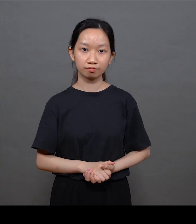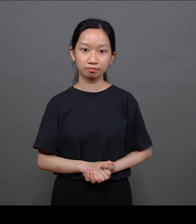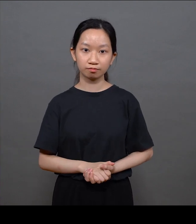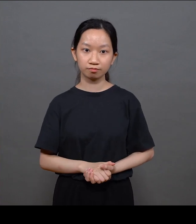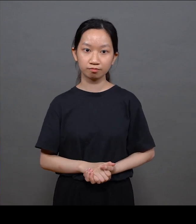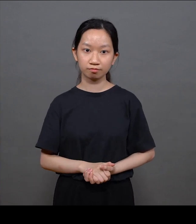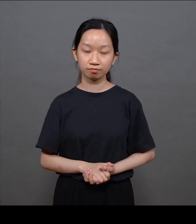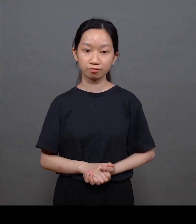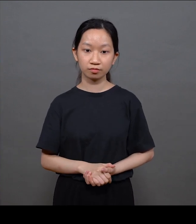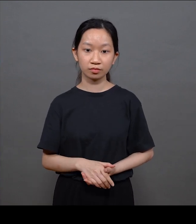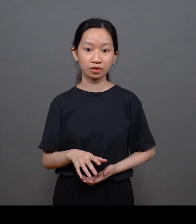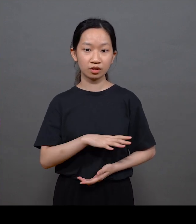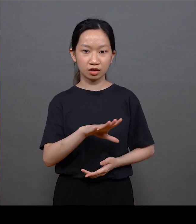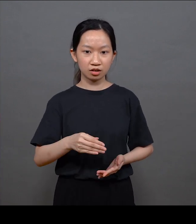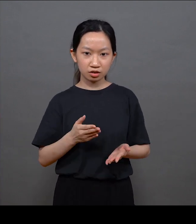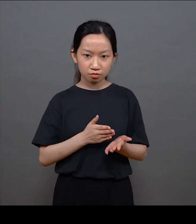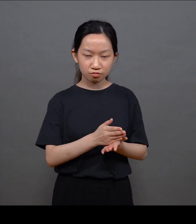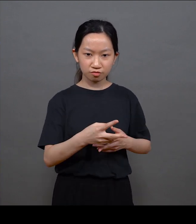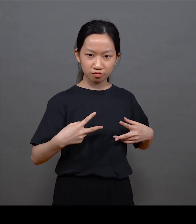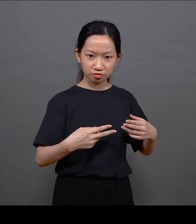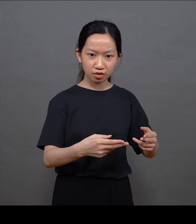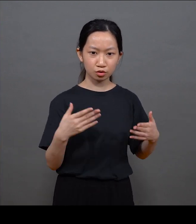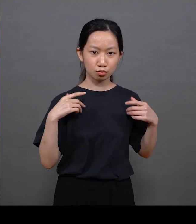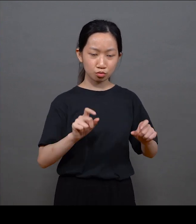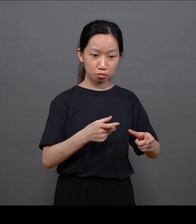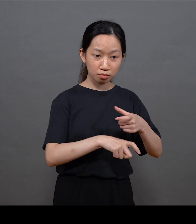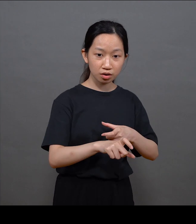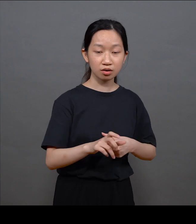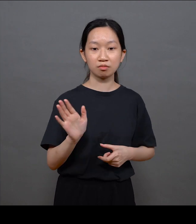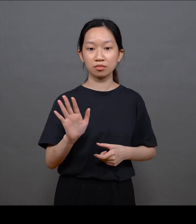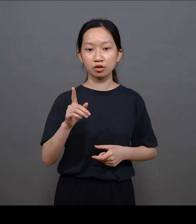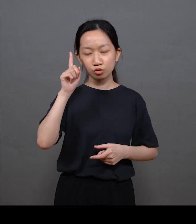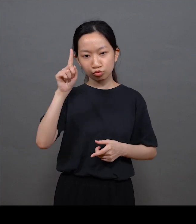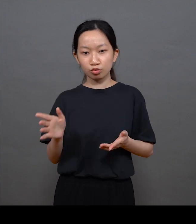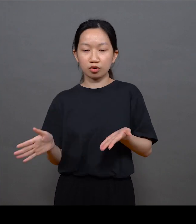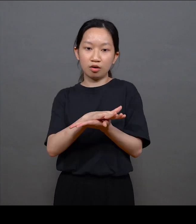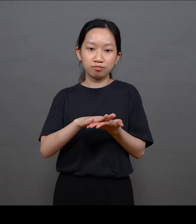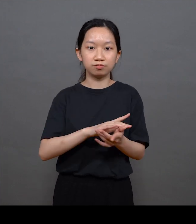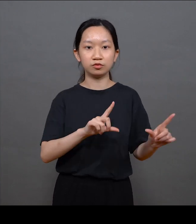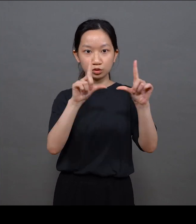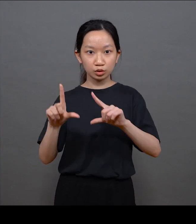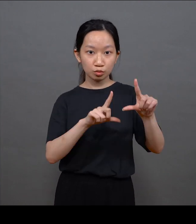[retro electronic music begins in the background] They didn't want to go into the toy business but they knew that there's this idea of life-styling a product